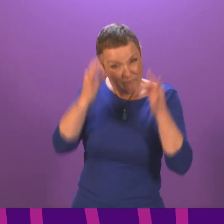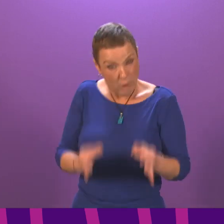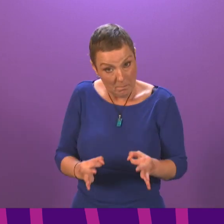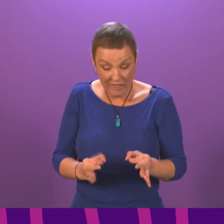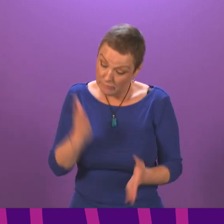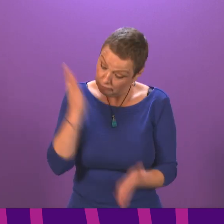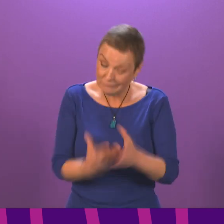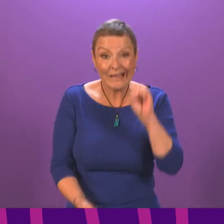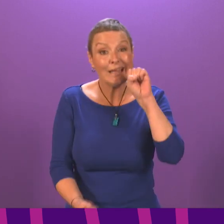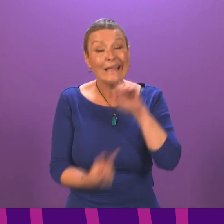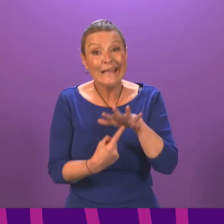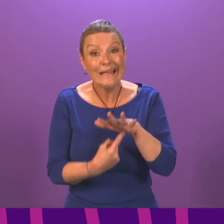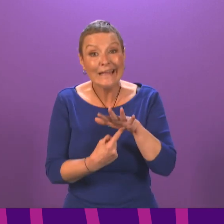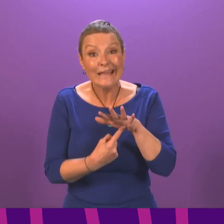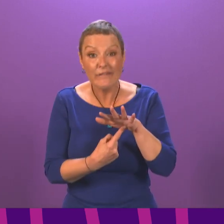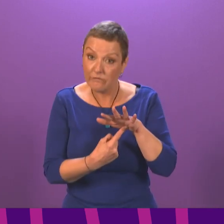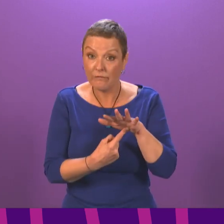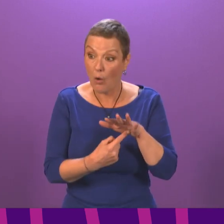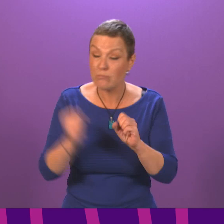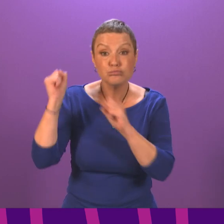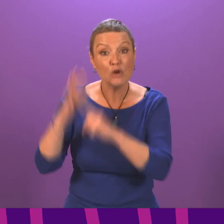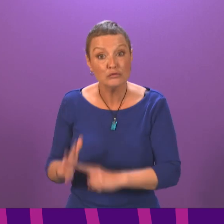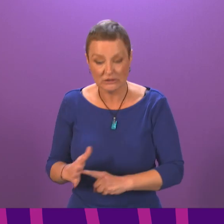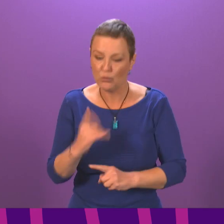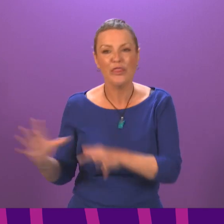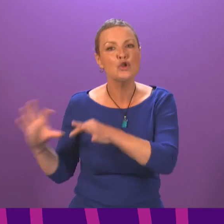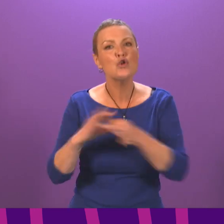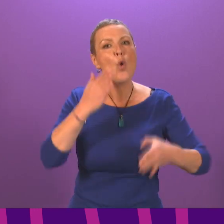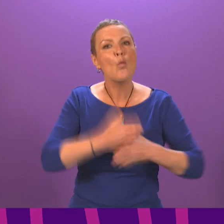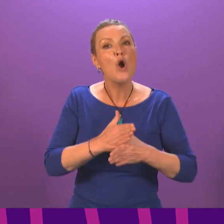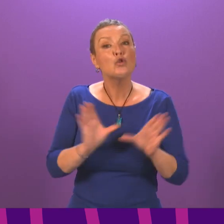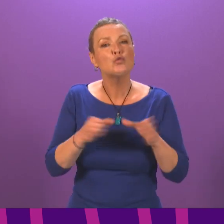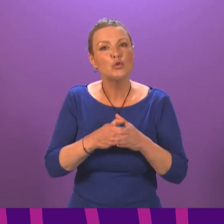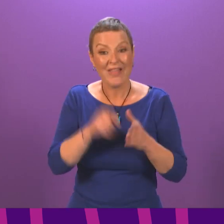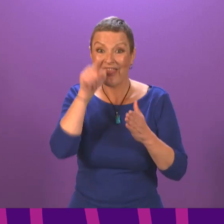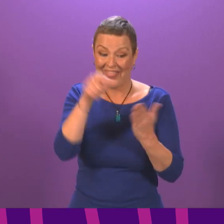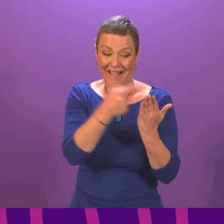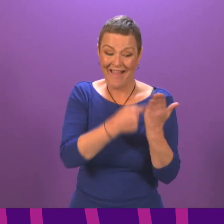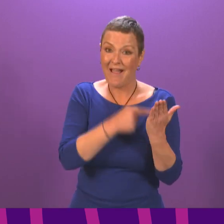priority for the joint working group that is to be set up will be to remove the barrier